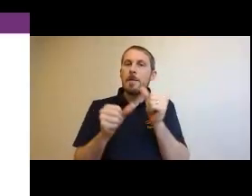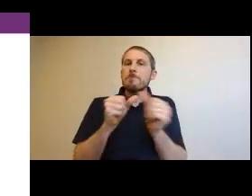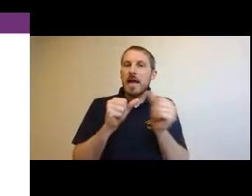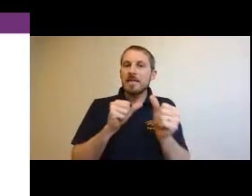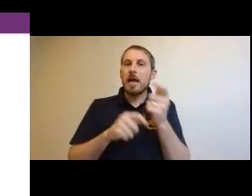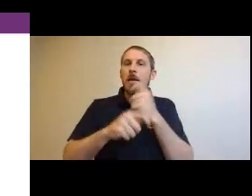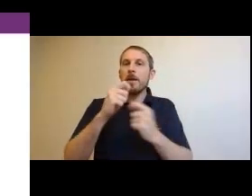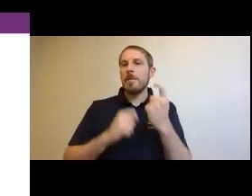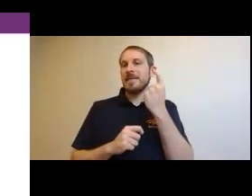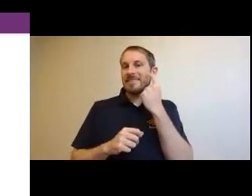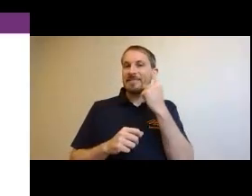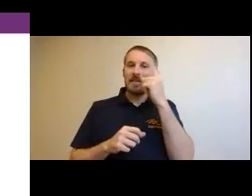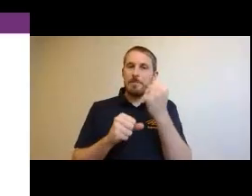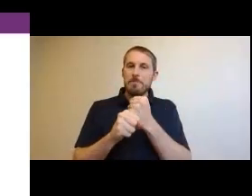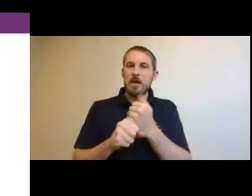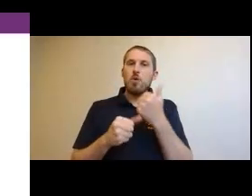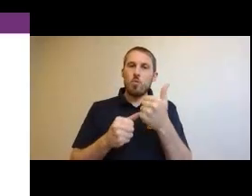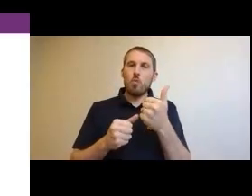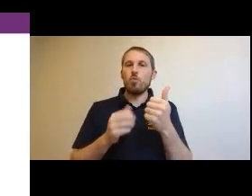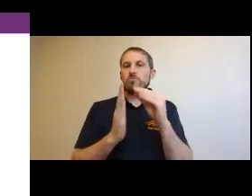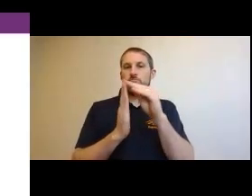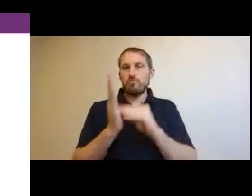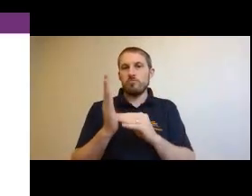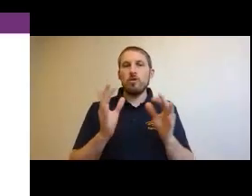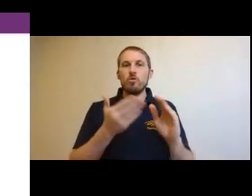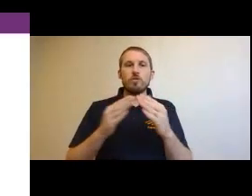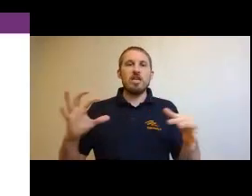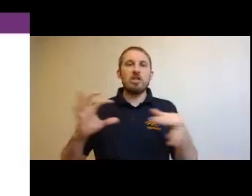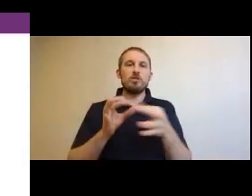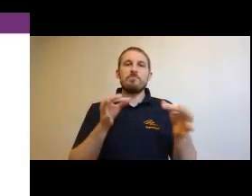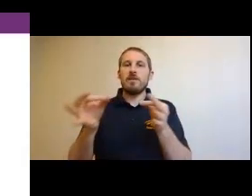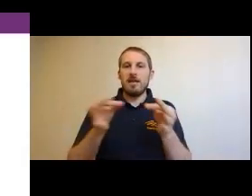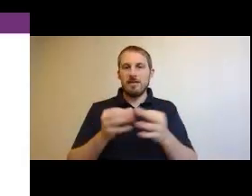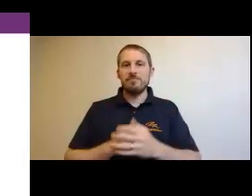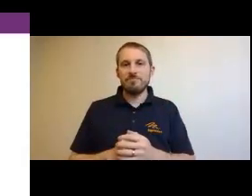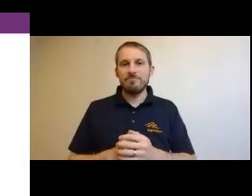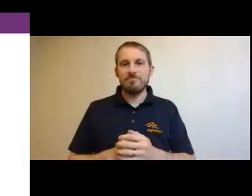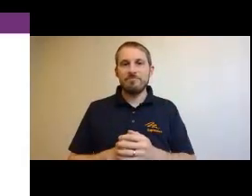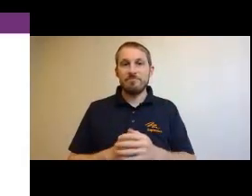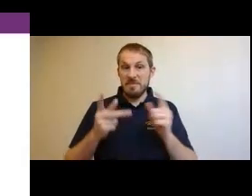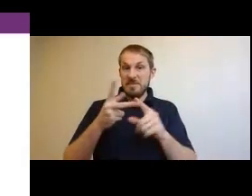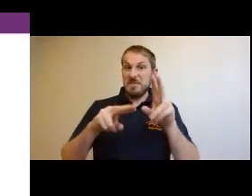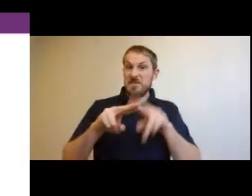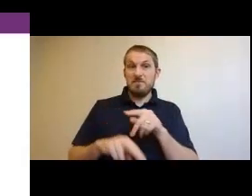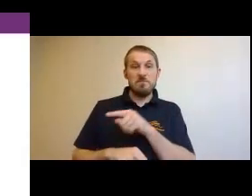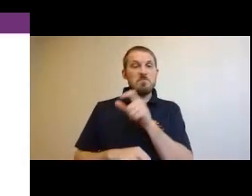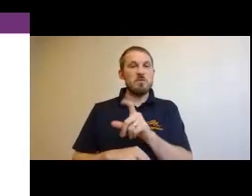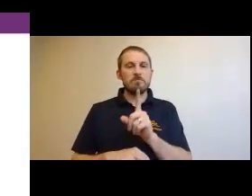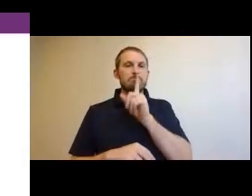a quality community connections plan. If a person chooses not to provide personal information,